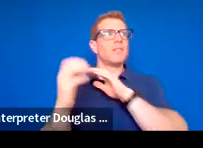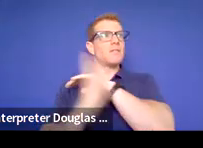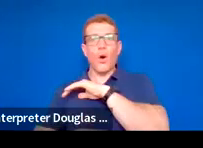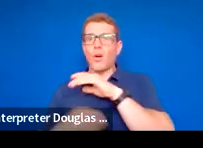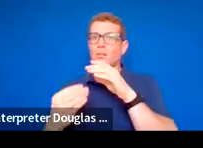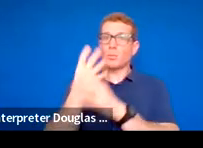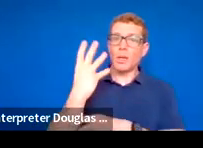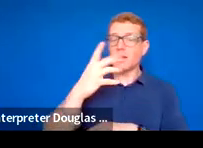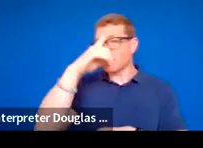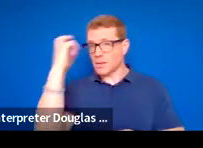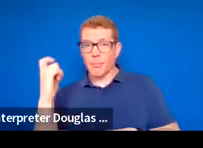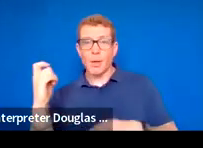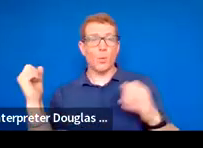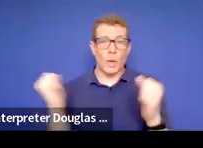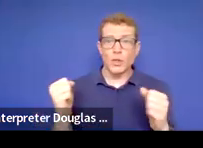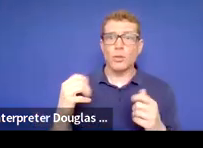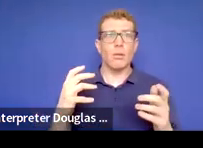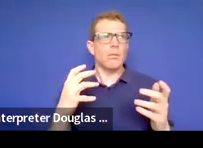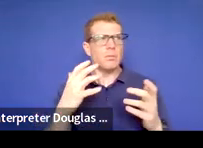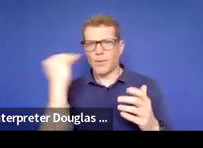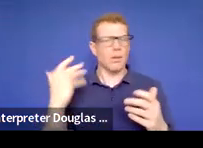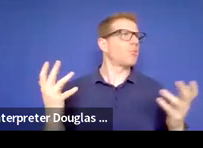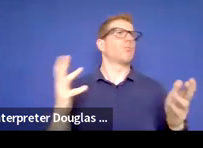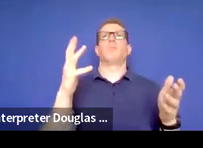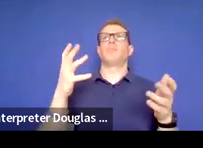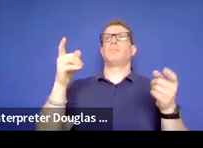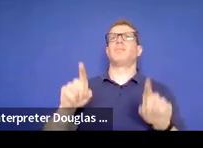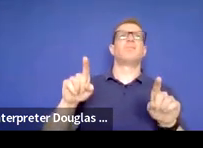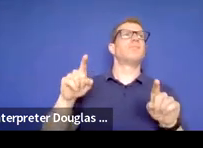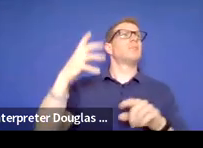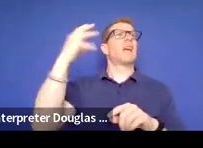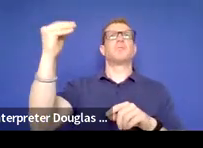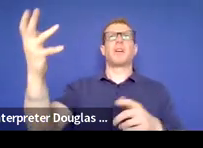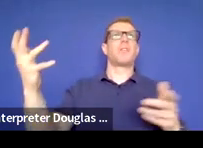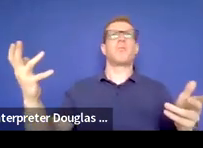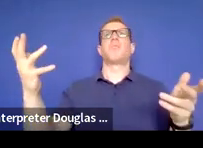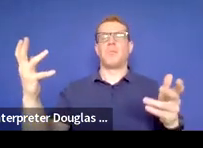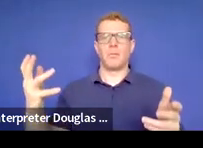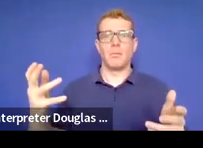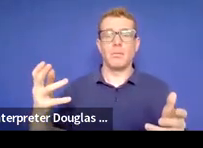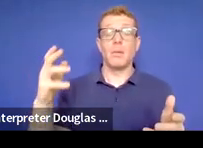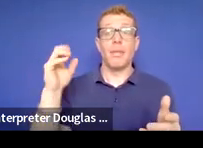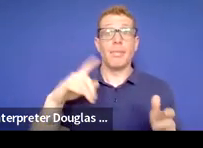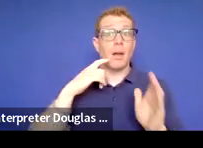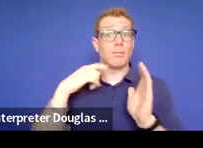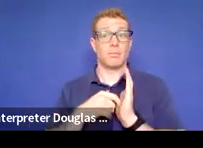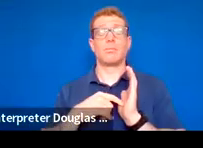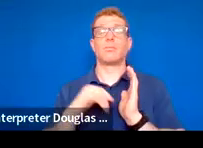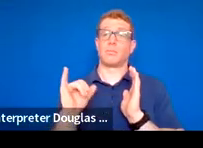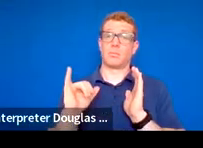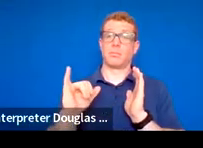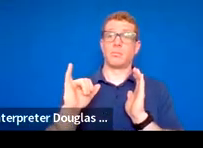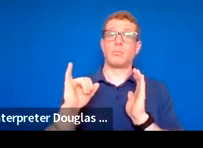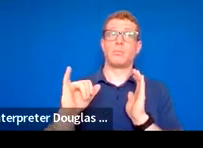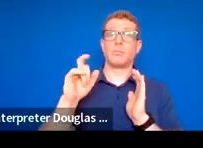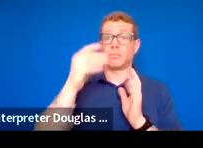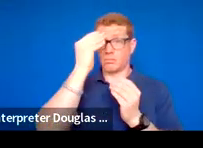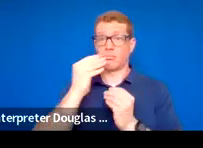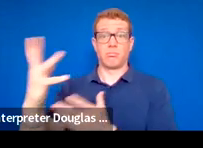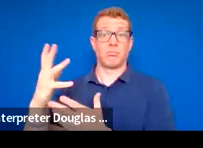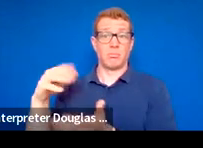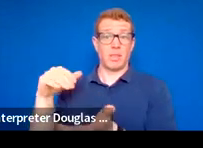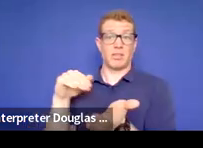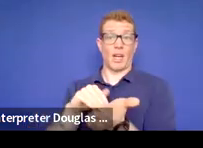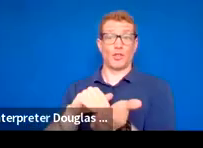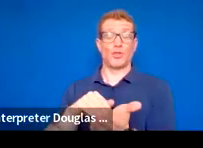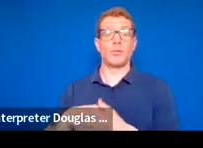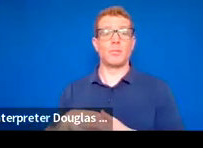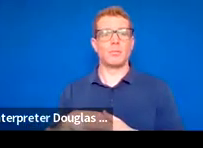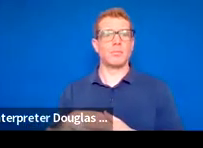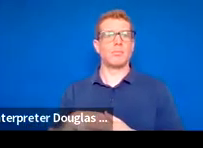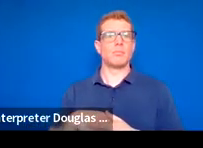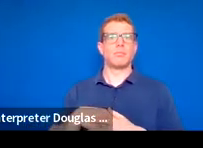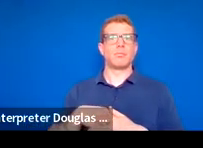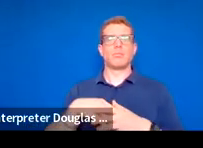Yeah, that's a a way trouble finding issue and you really need to see a doctor disorientation to time and place.